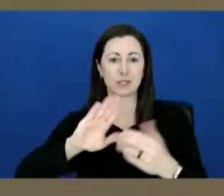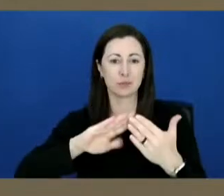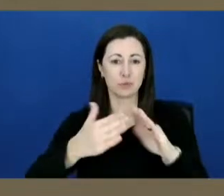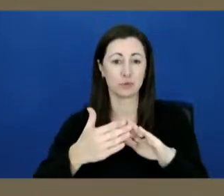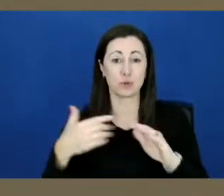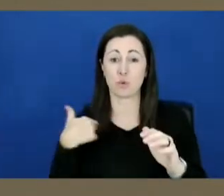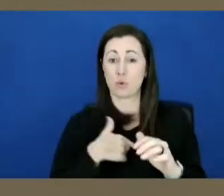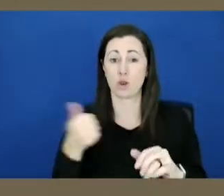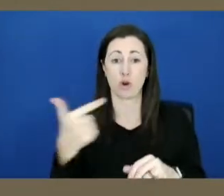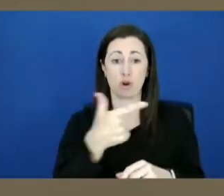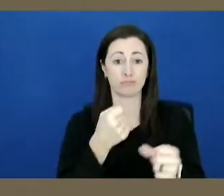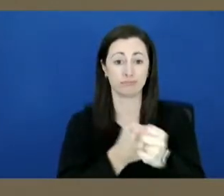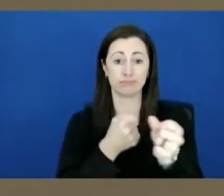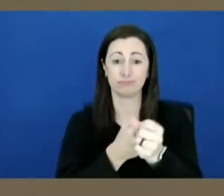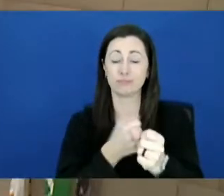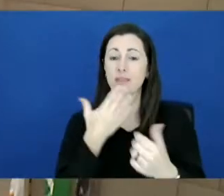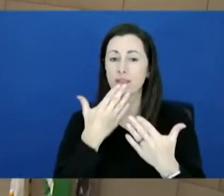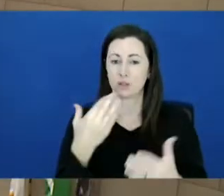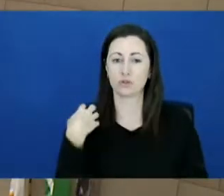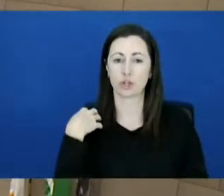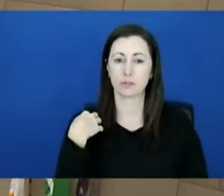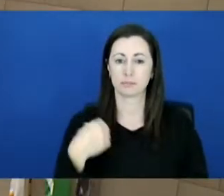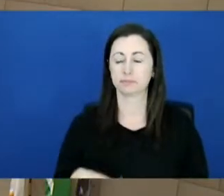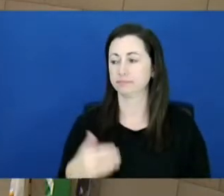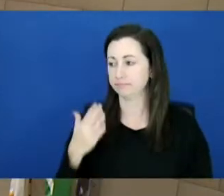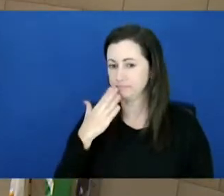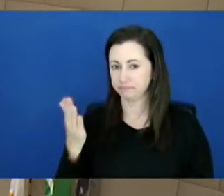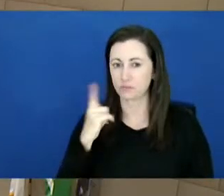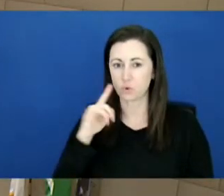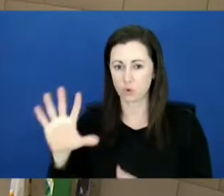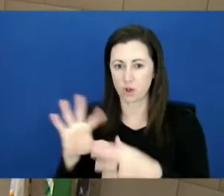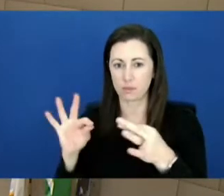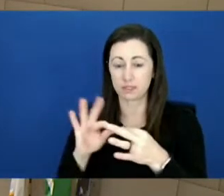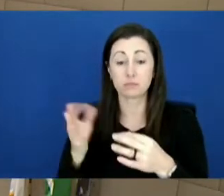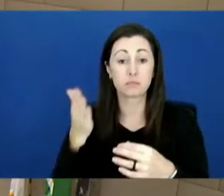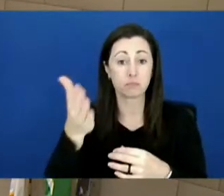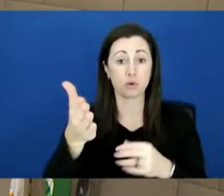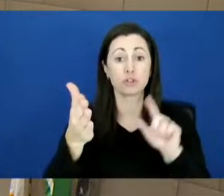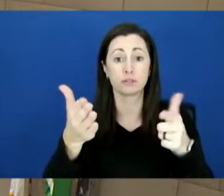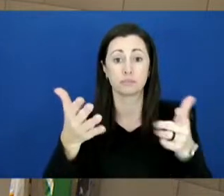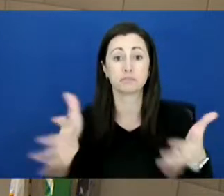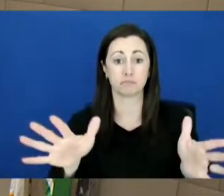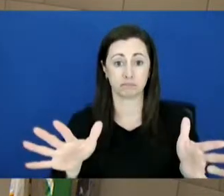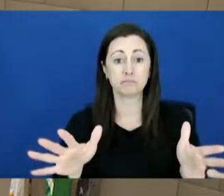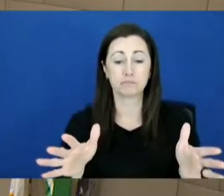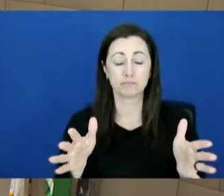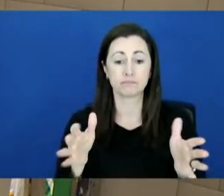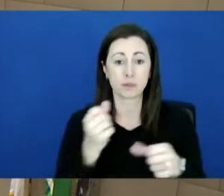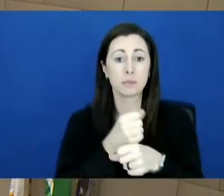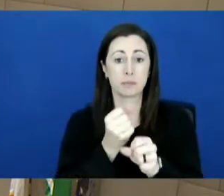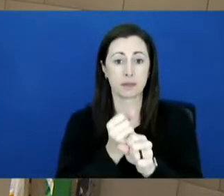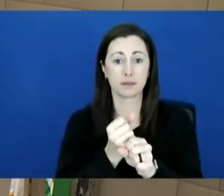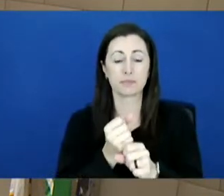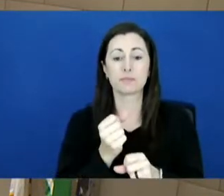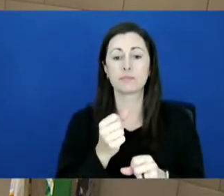STRENGTHENS OUR GERMAN-BASED BUSINESS COMMUNITY. SO WE ARE ALL IN FAVOR OF THAT. THANK YOU, MR. CHAIRMAN. THANK YOU FOR THAT.